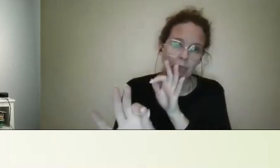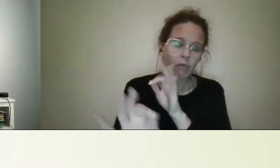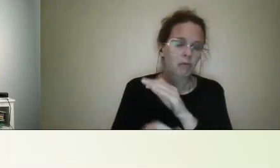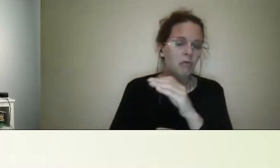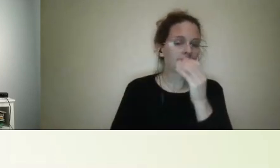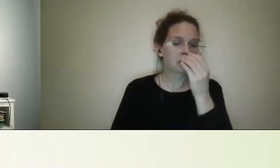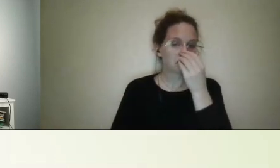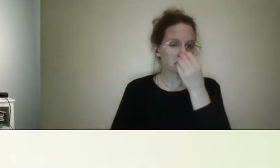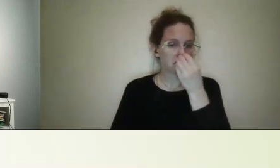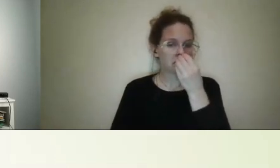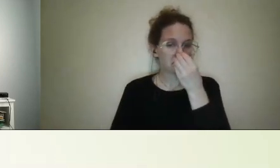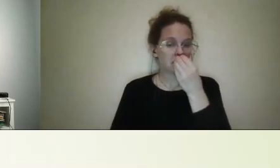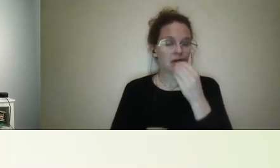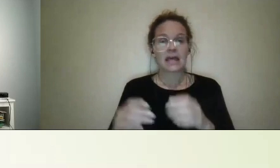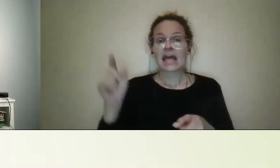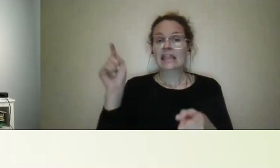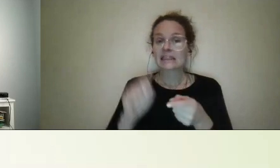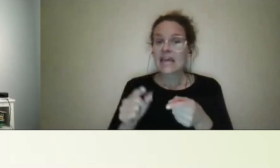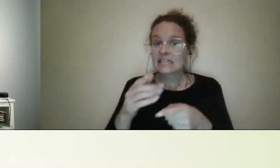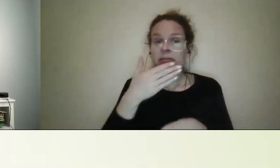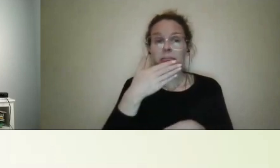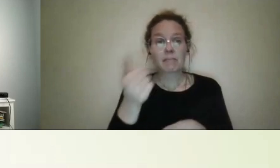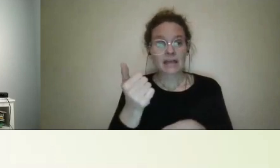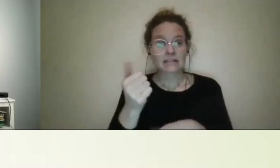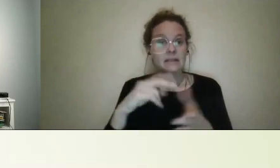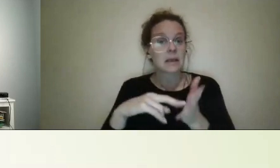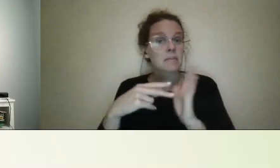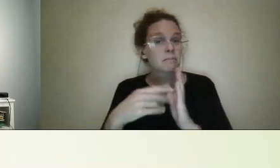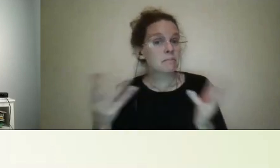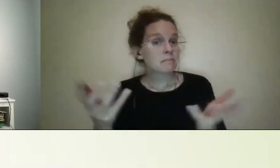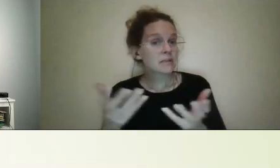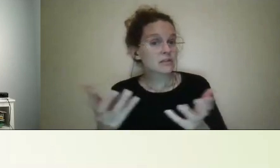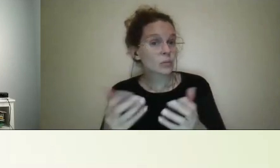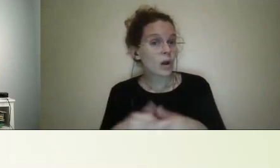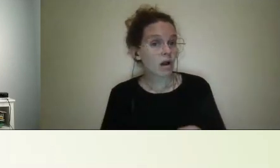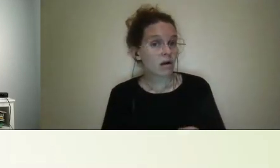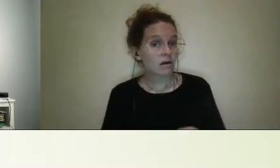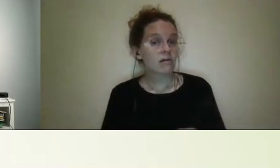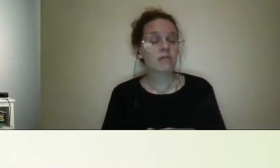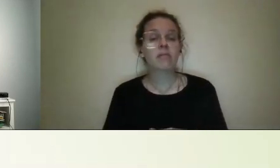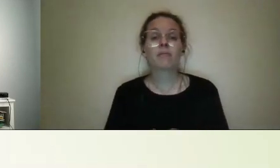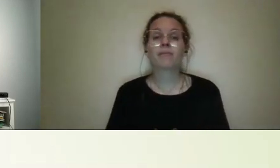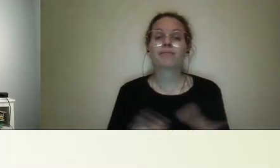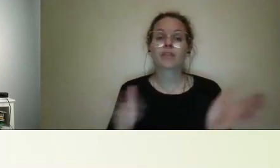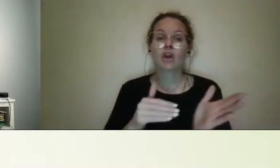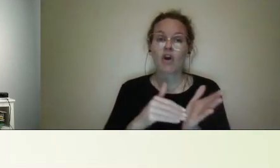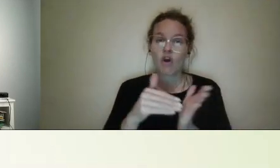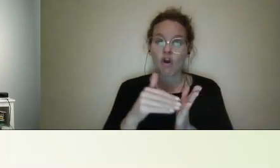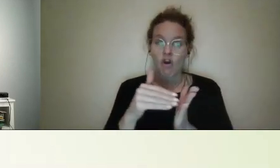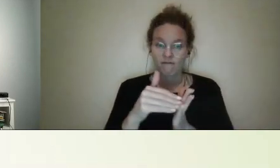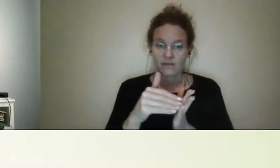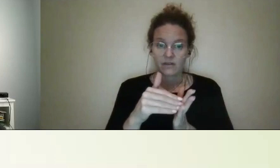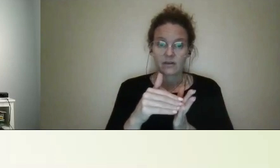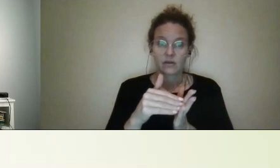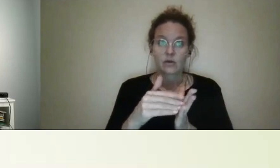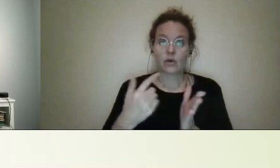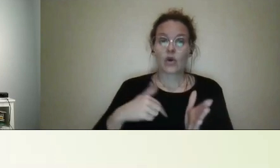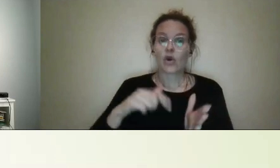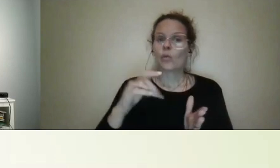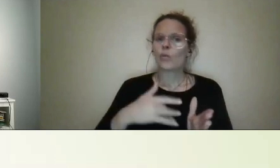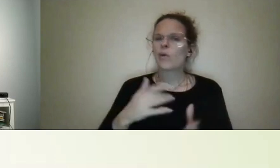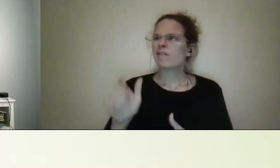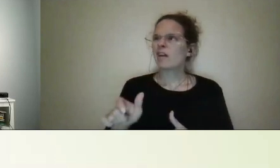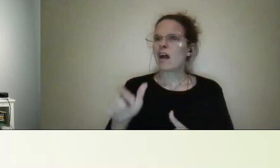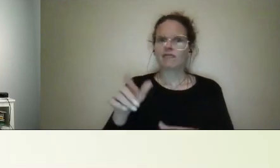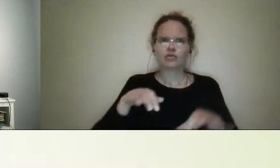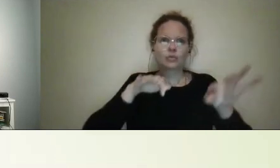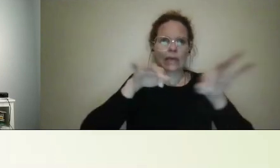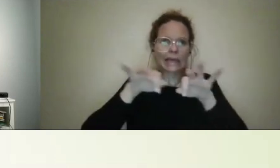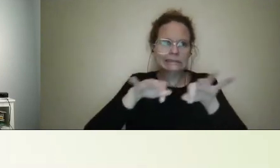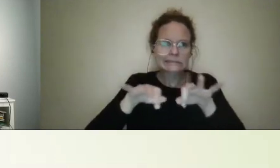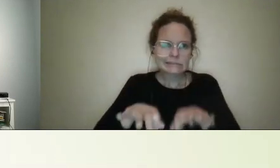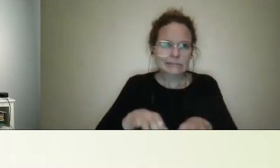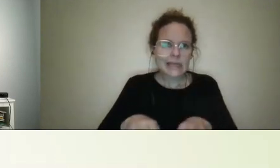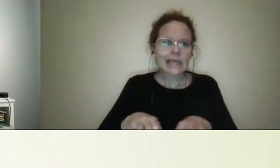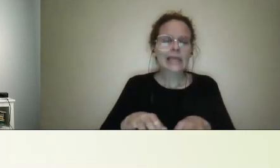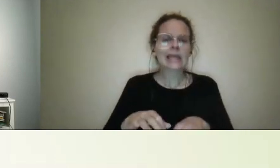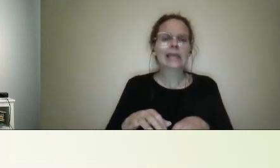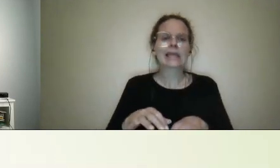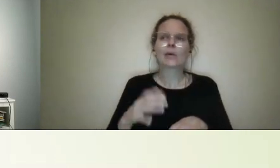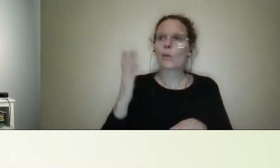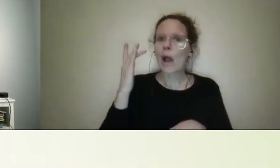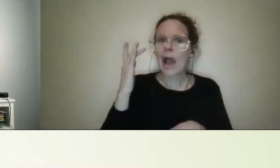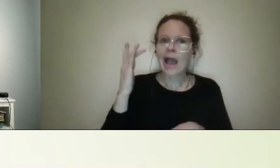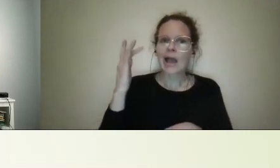that is - oftentimes we feel that we need to explain our rationale to our kiddos,